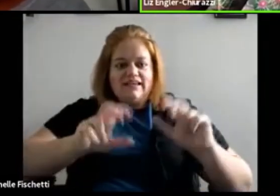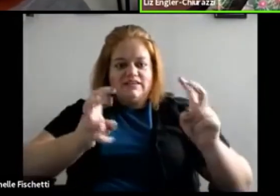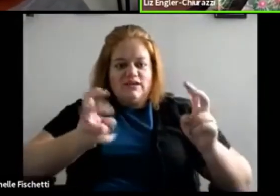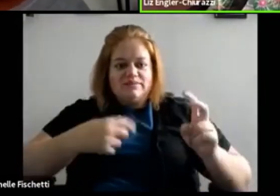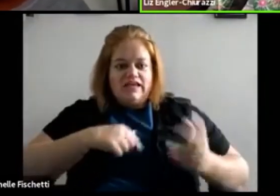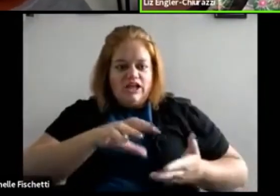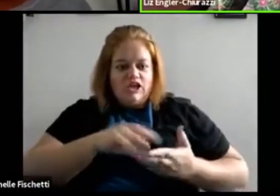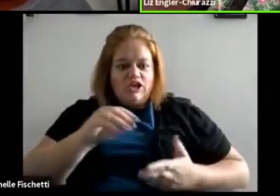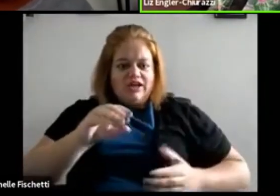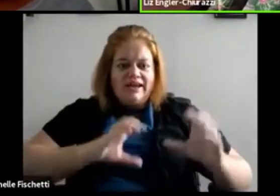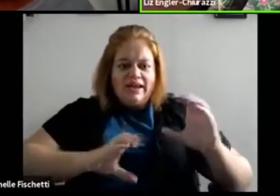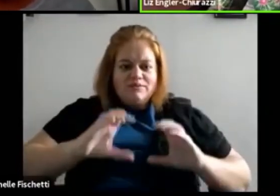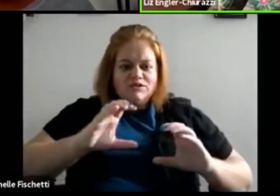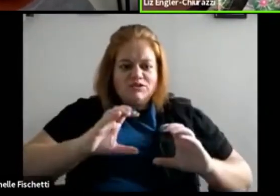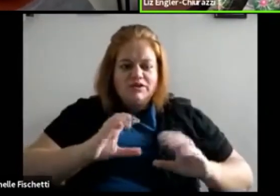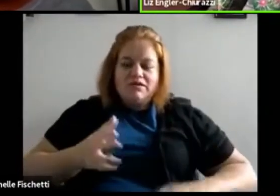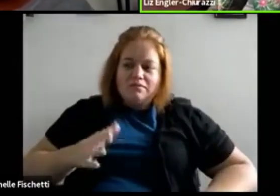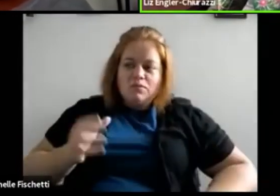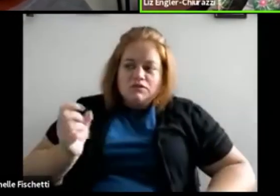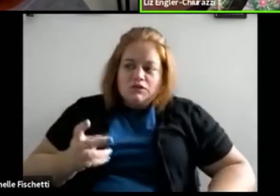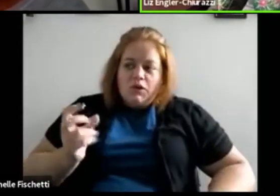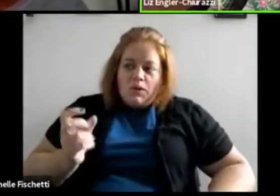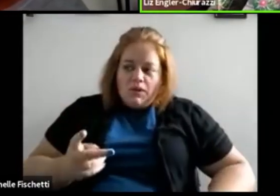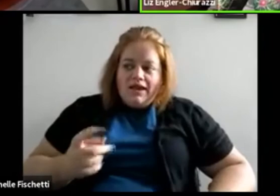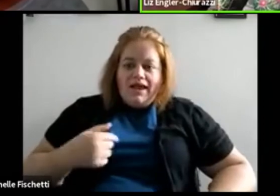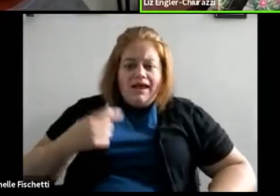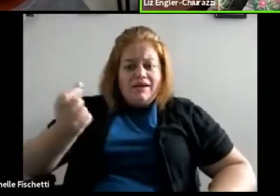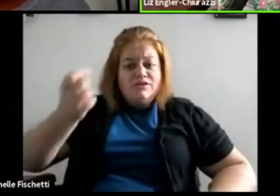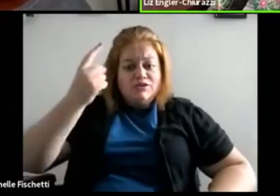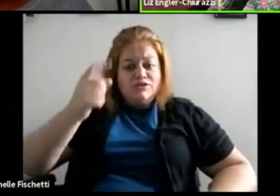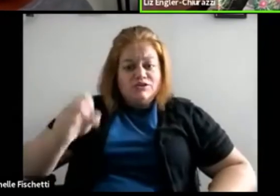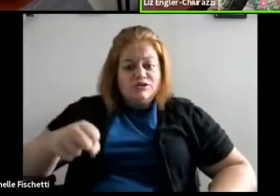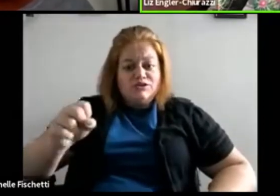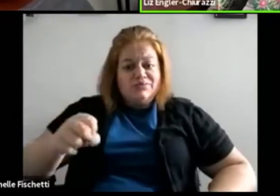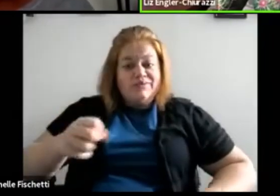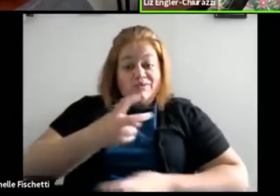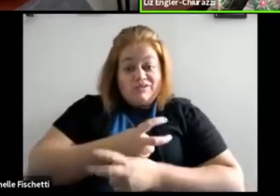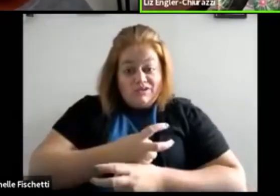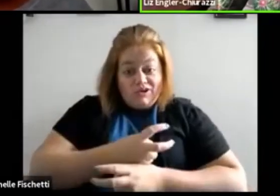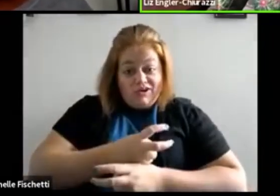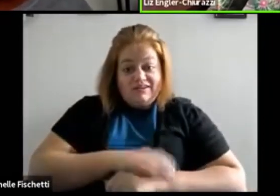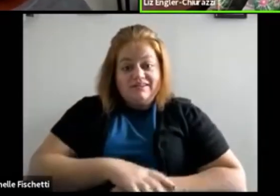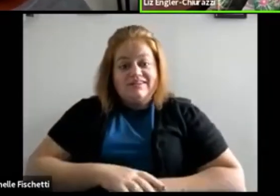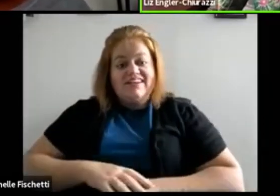was okay I had understood it but it was hard, physics was kind of the same way, I